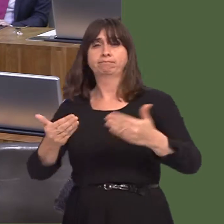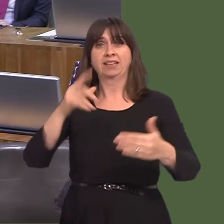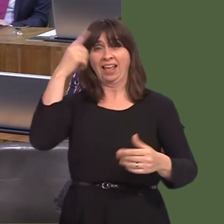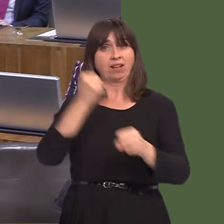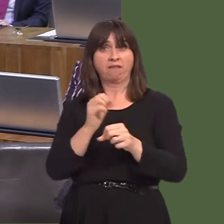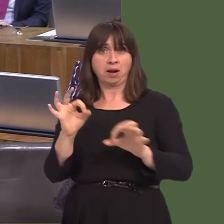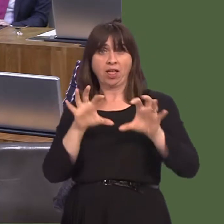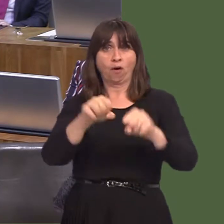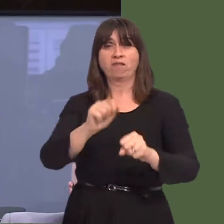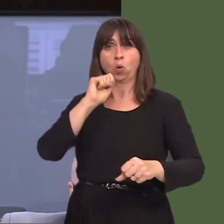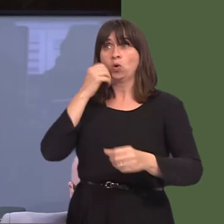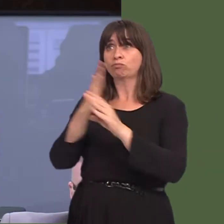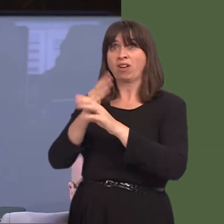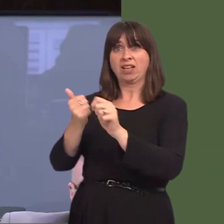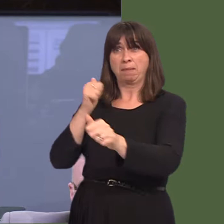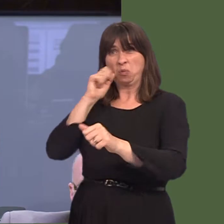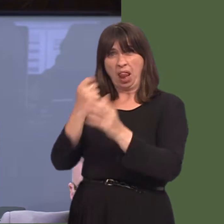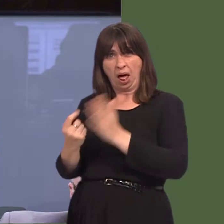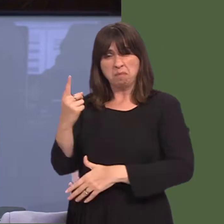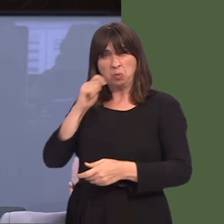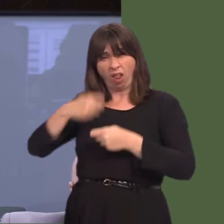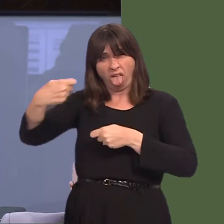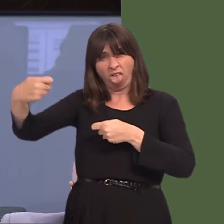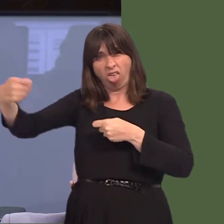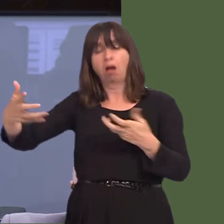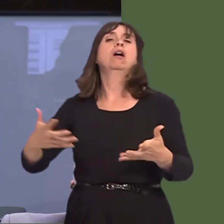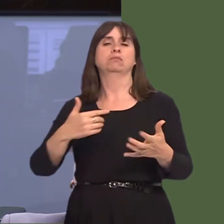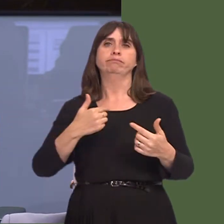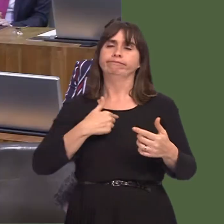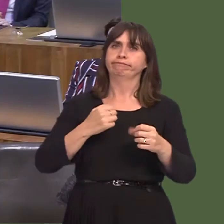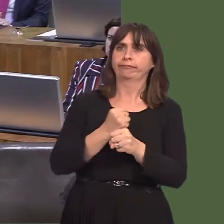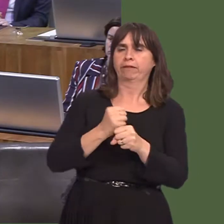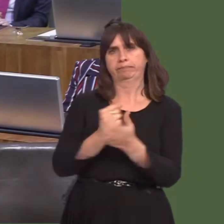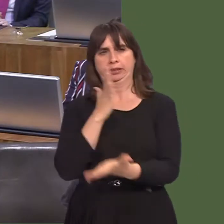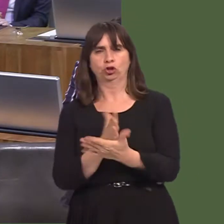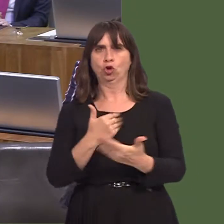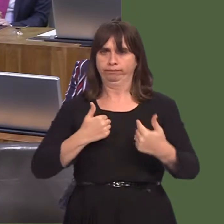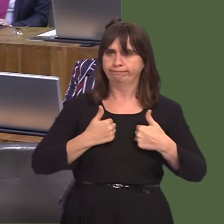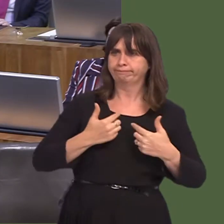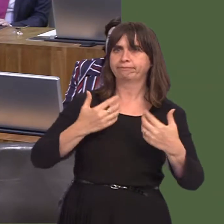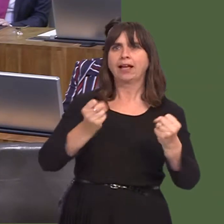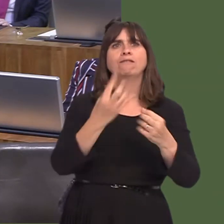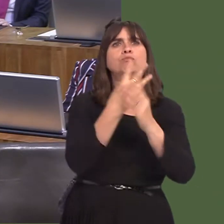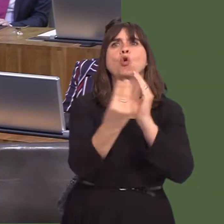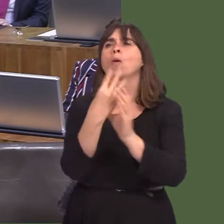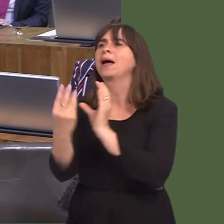So, the intervention that we have put in place as a Government has ensured that many, many people will have access to broadband that otherwise they would not have.